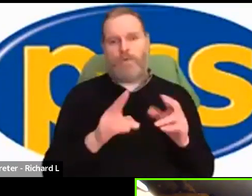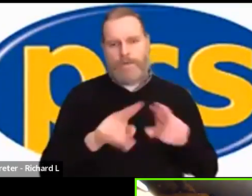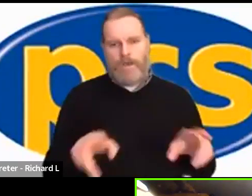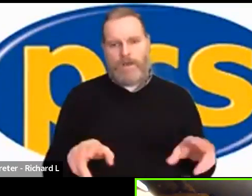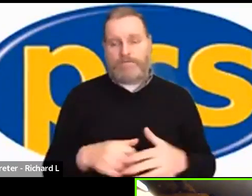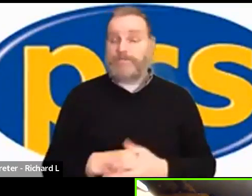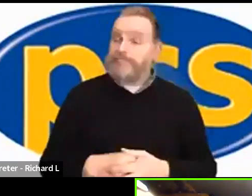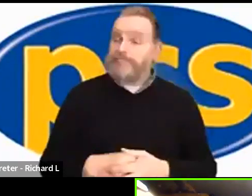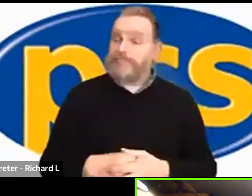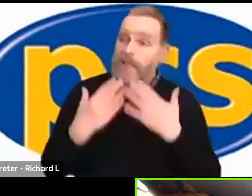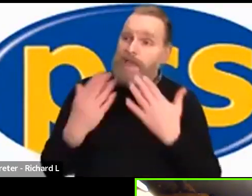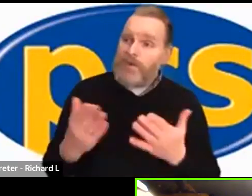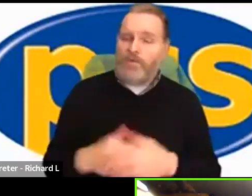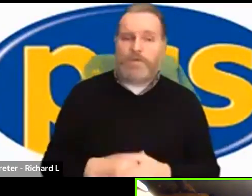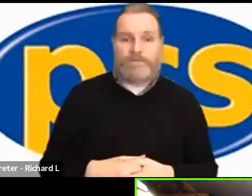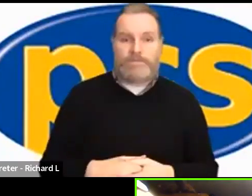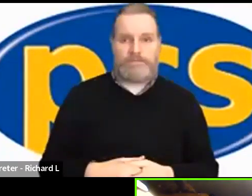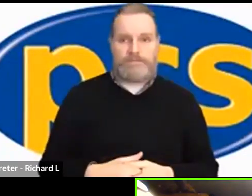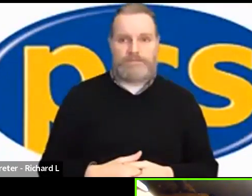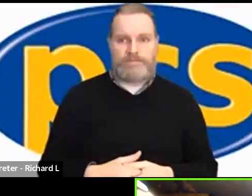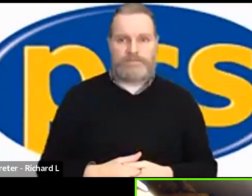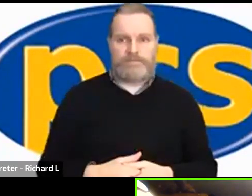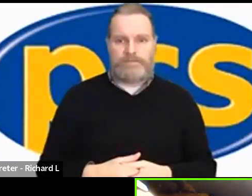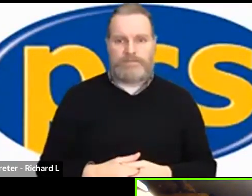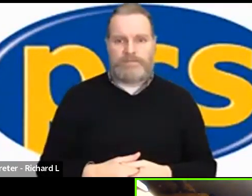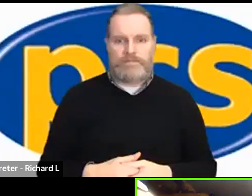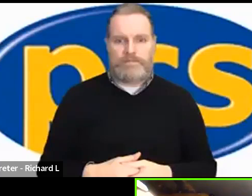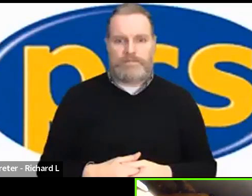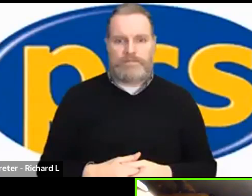not the only union on strike